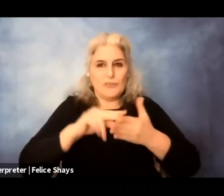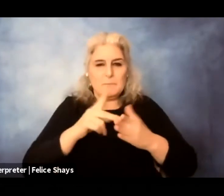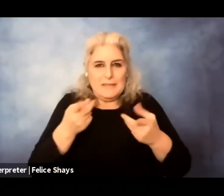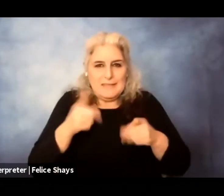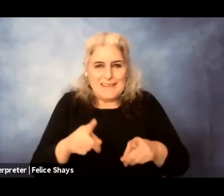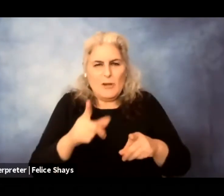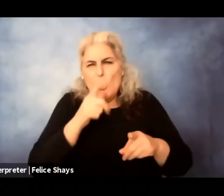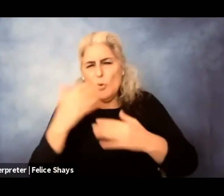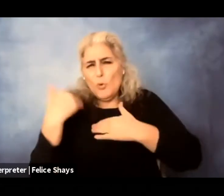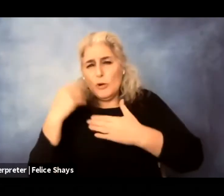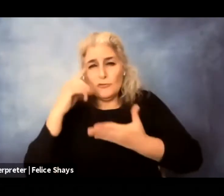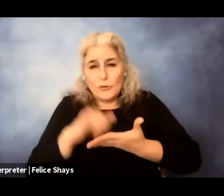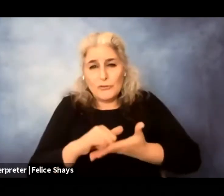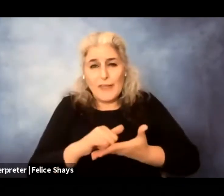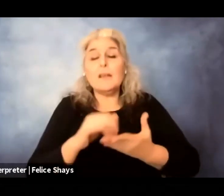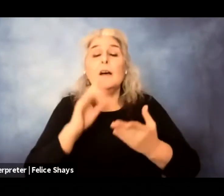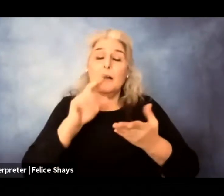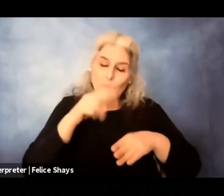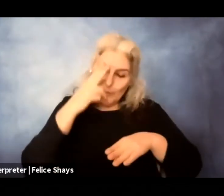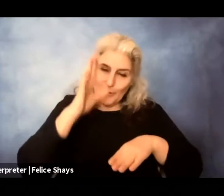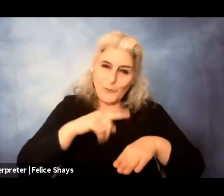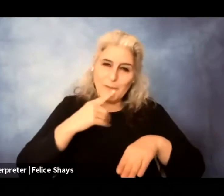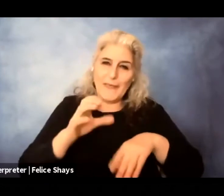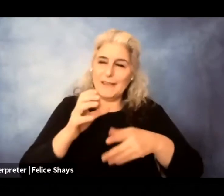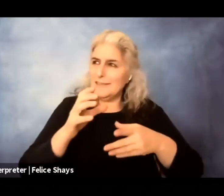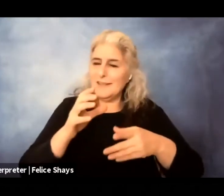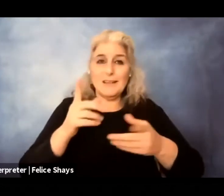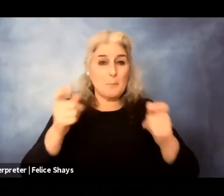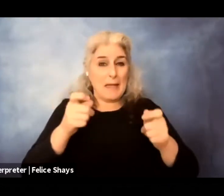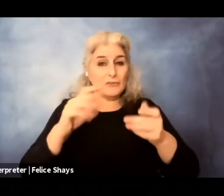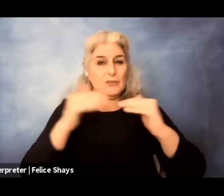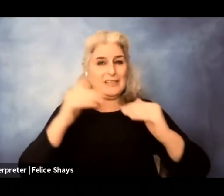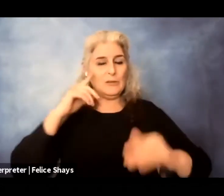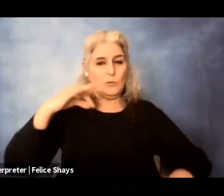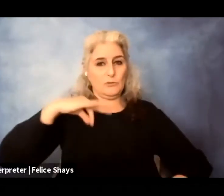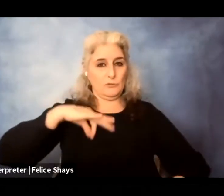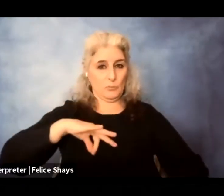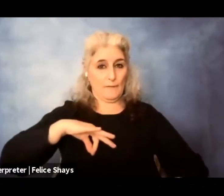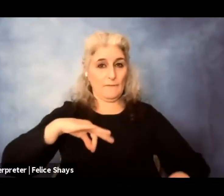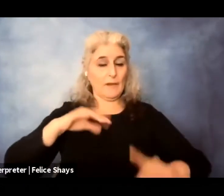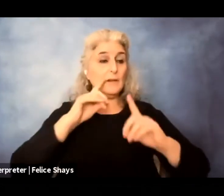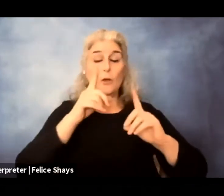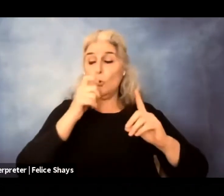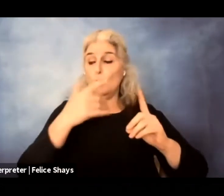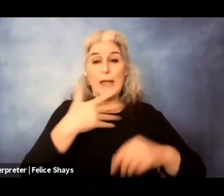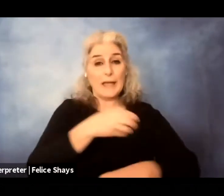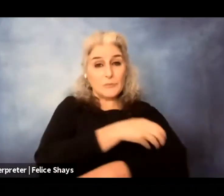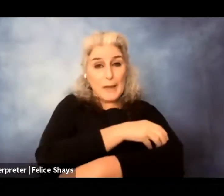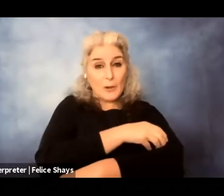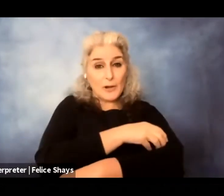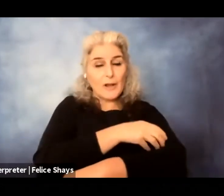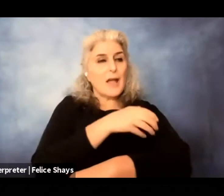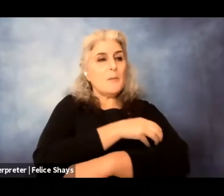about managerial control and power over others power over firms very clearly and power over ideas